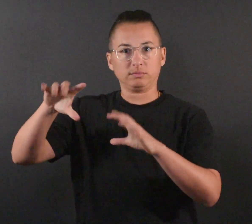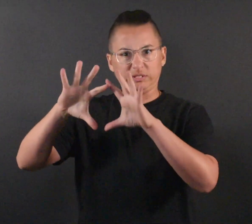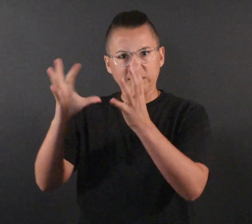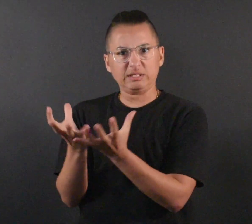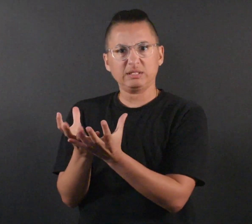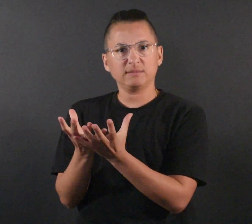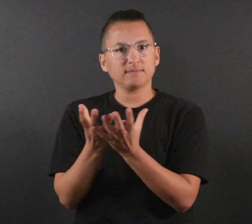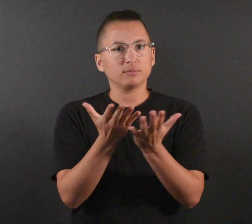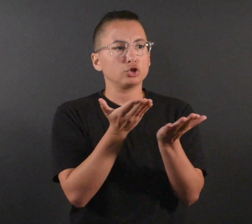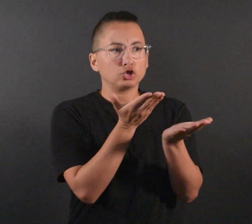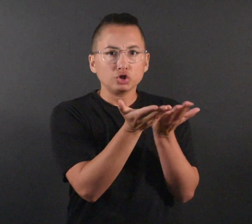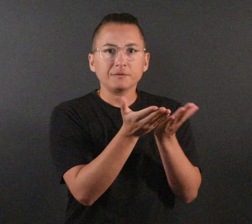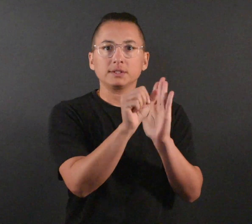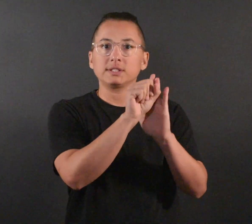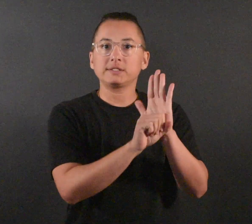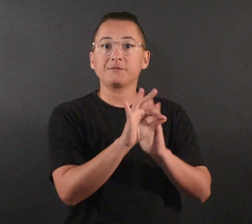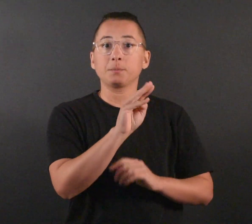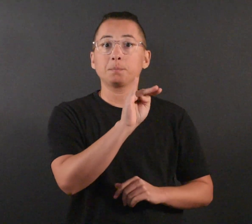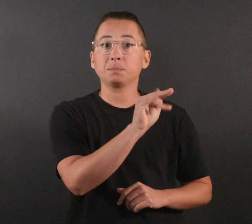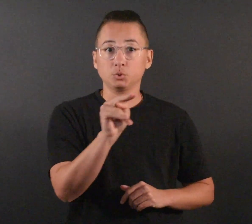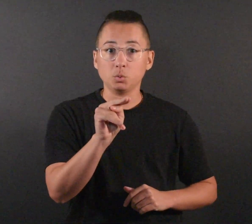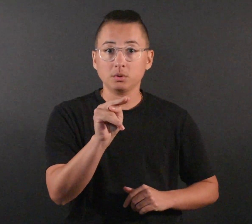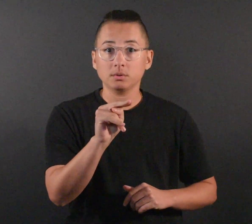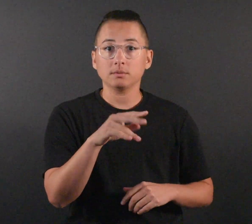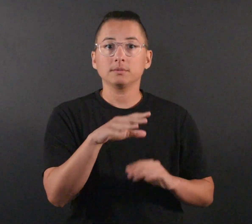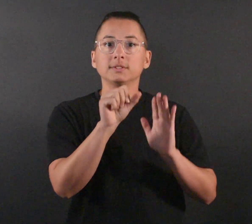skills, and lived experiences to serve the state of Minnesota.